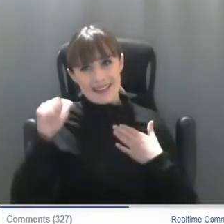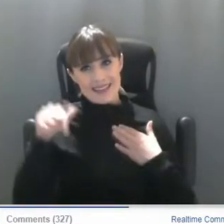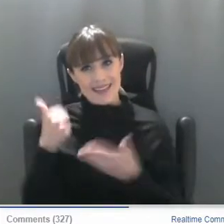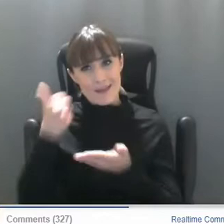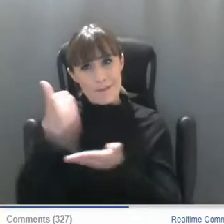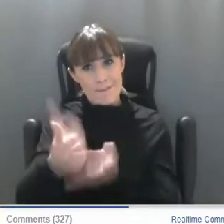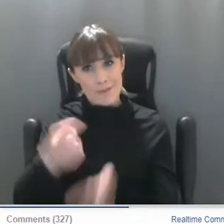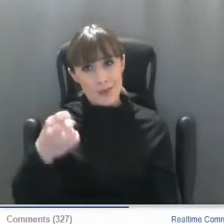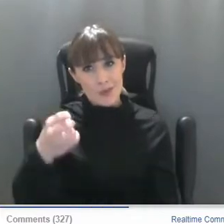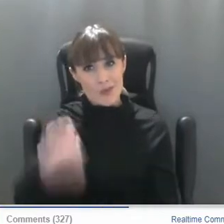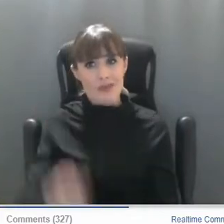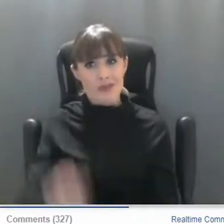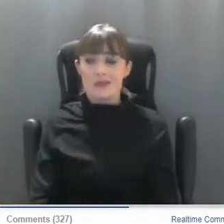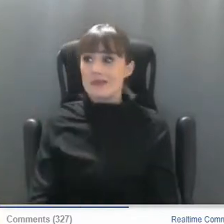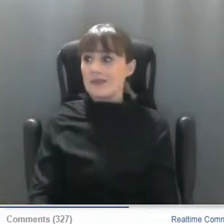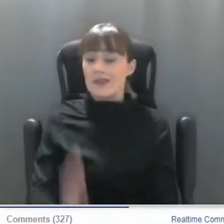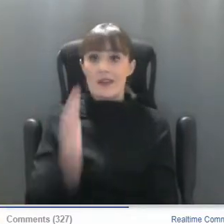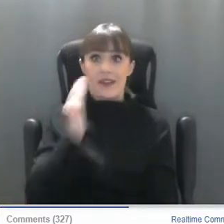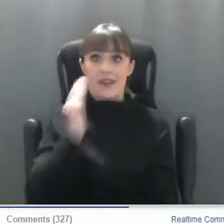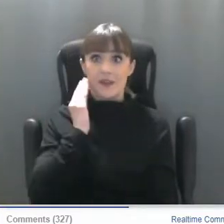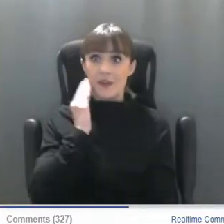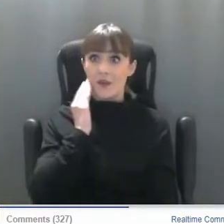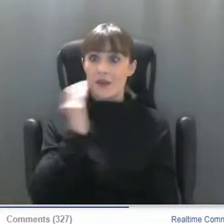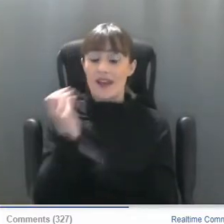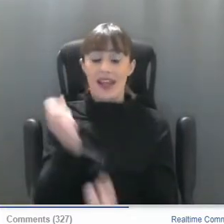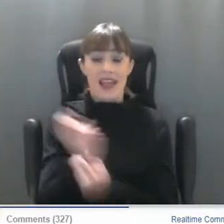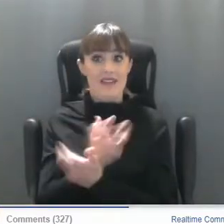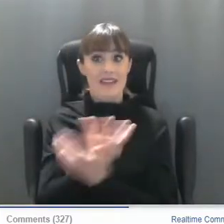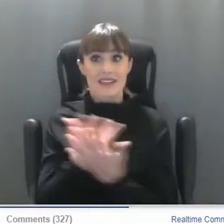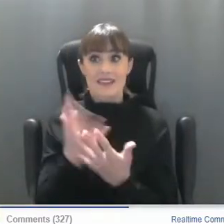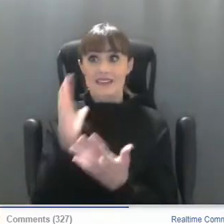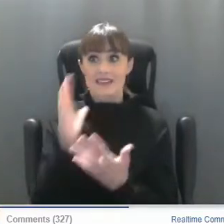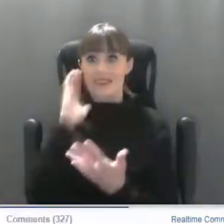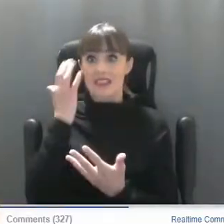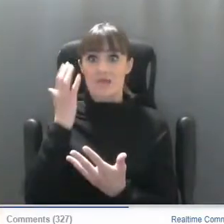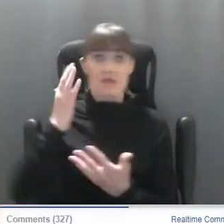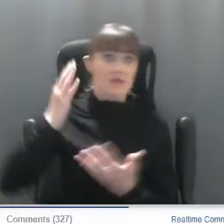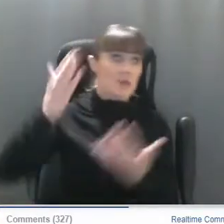everything seems up in the air and confusing, so I thought a walk through